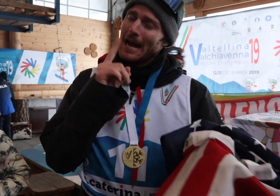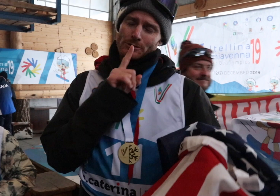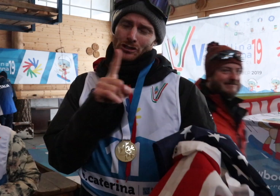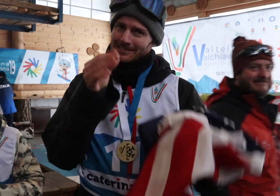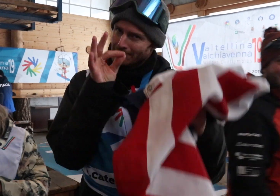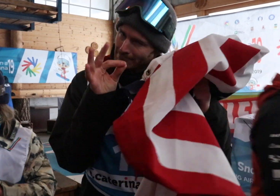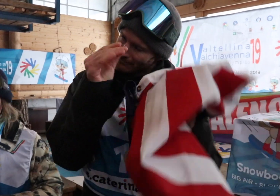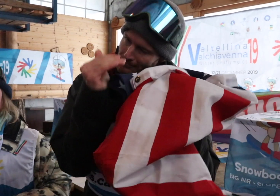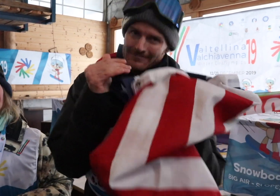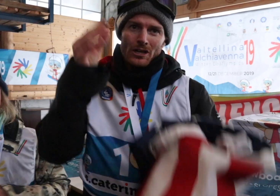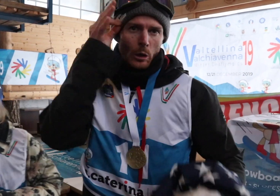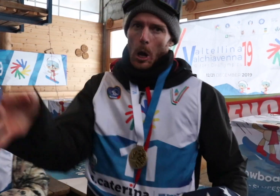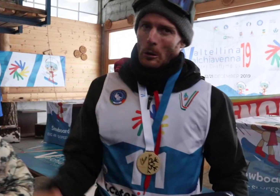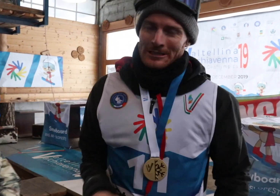really close.